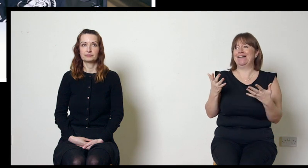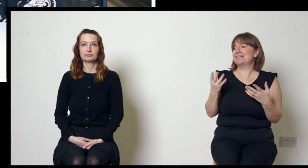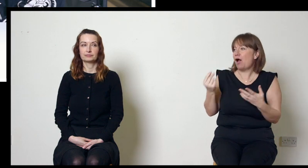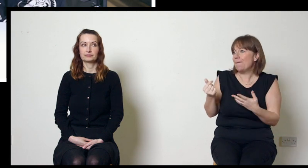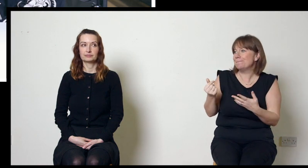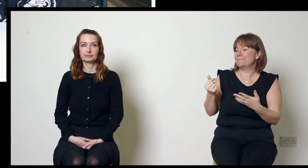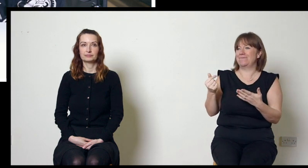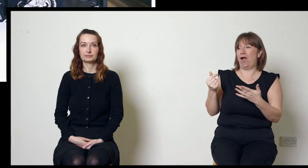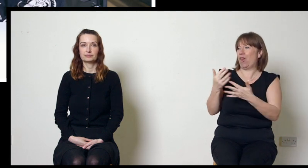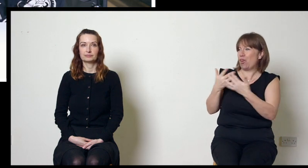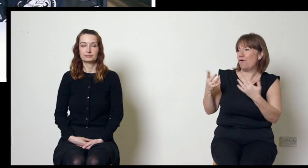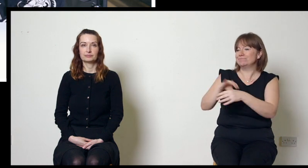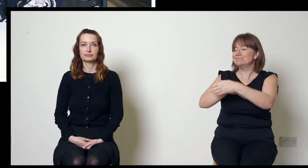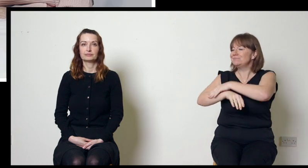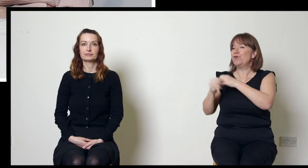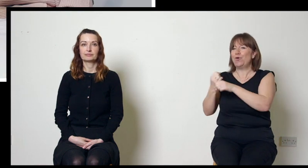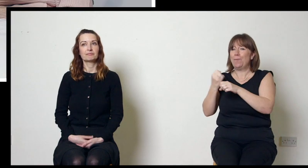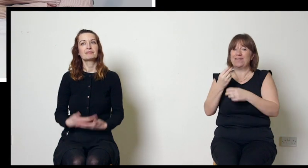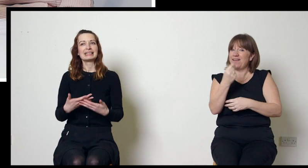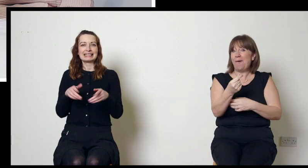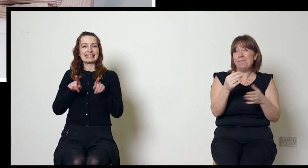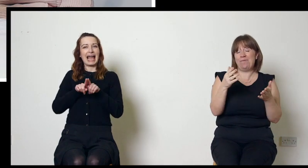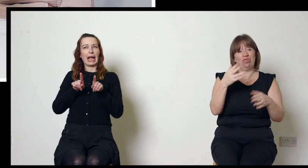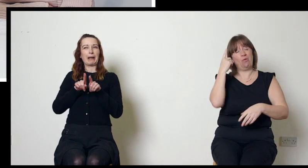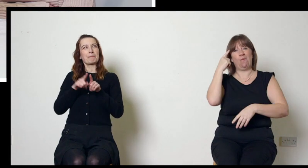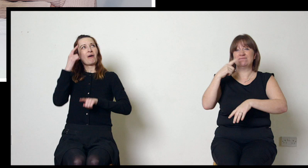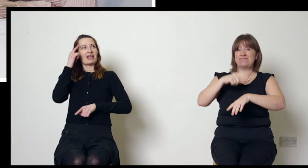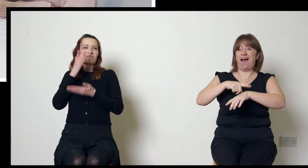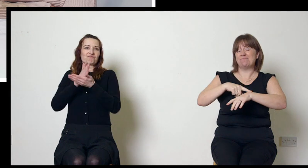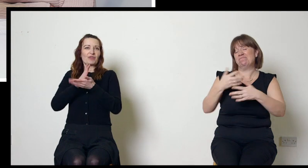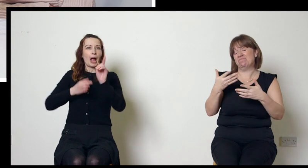They just need thought and time. It's the same as, I think it's really improved like thinking about it